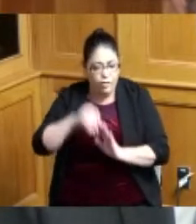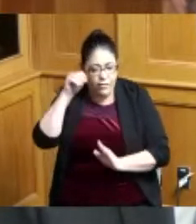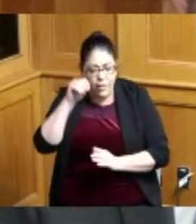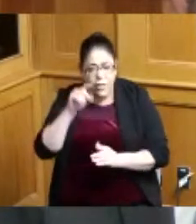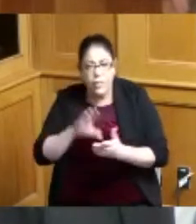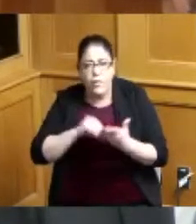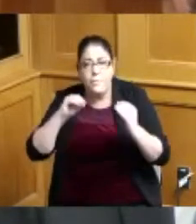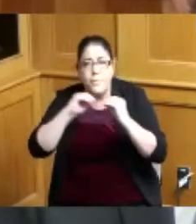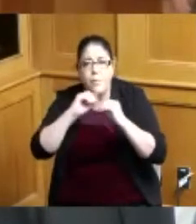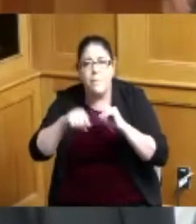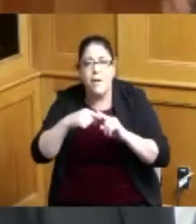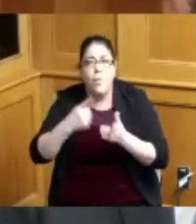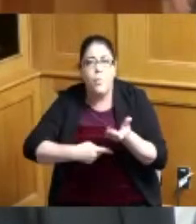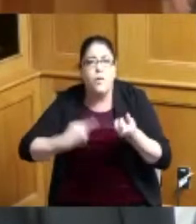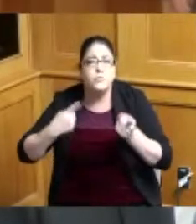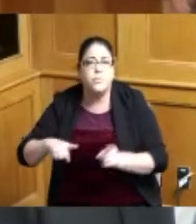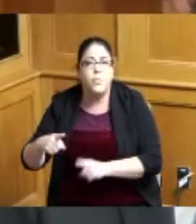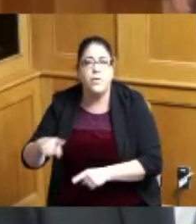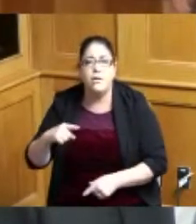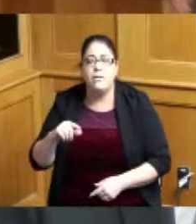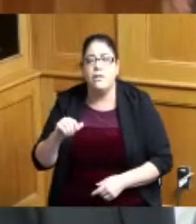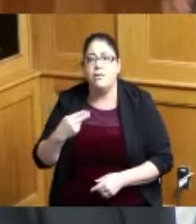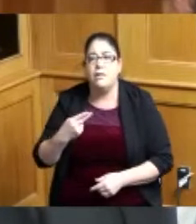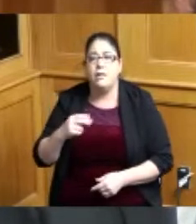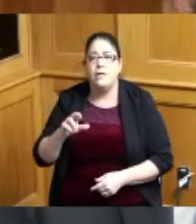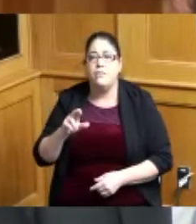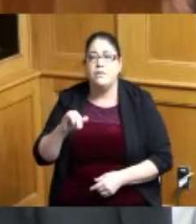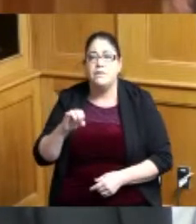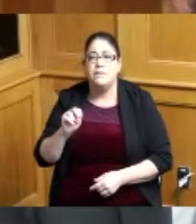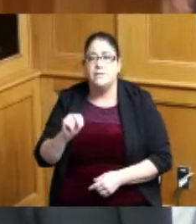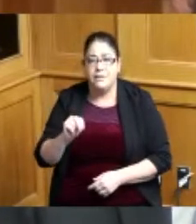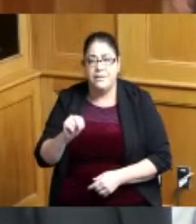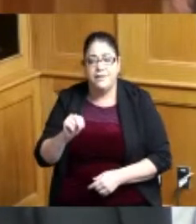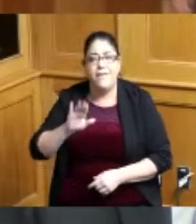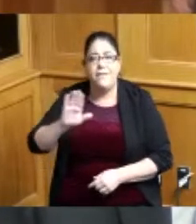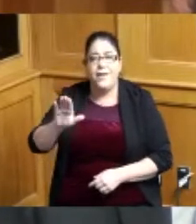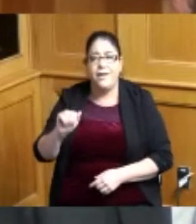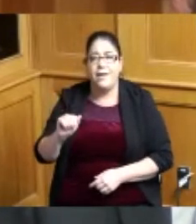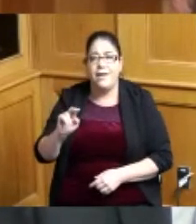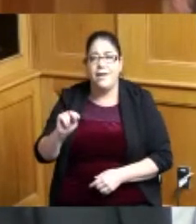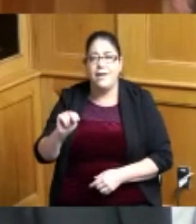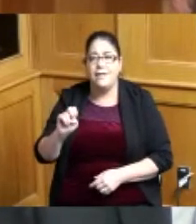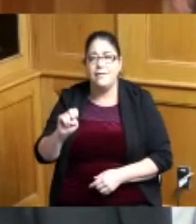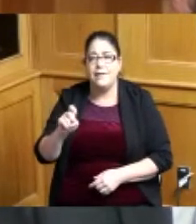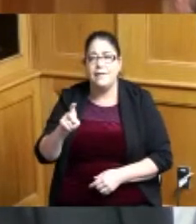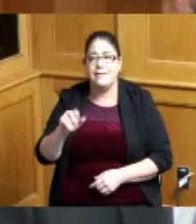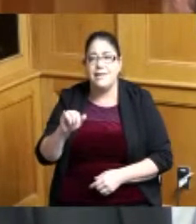they obviously have a plan for development of these properties that are being annexed and I